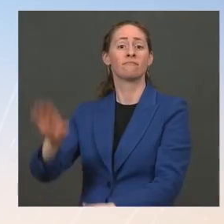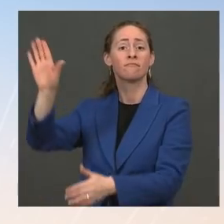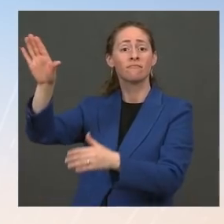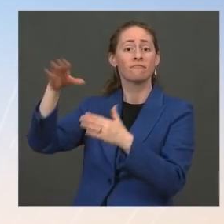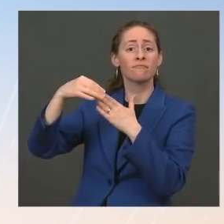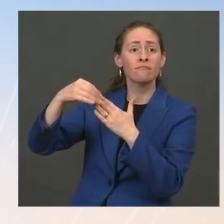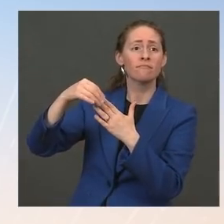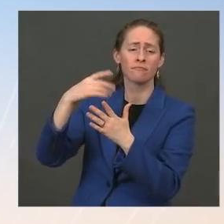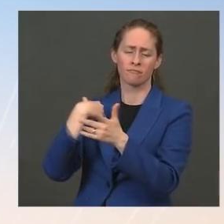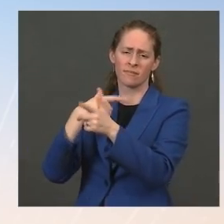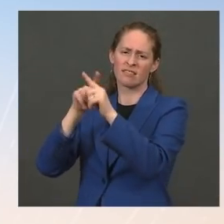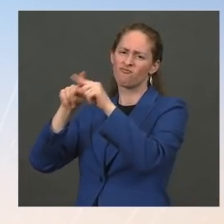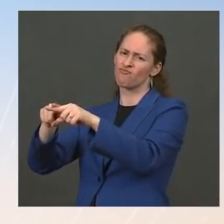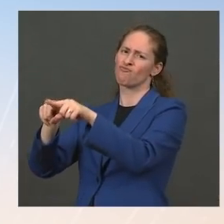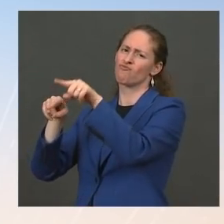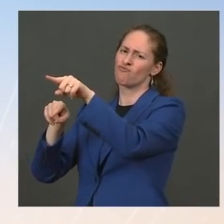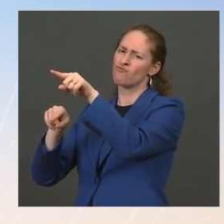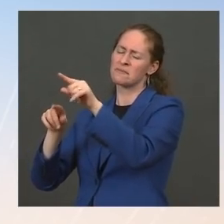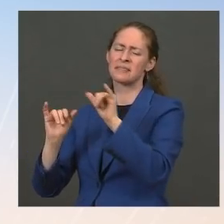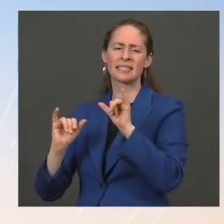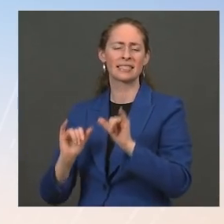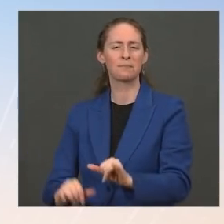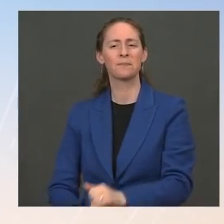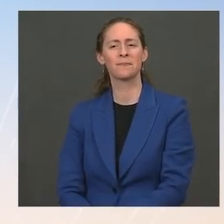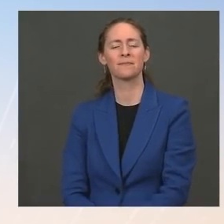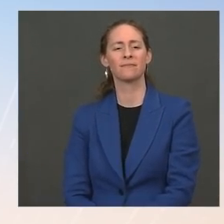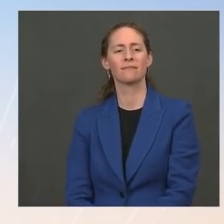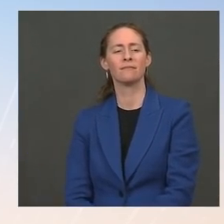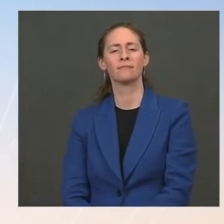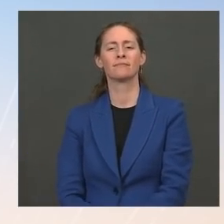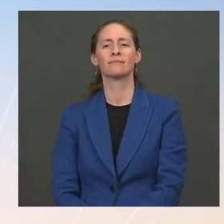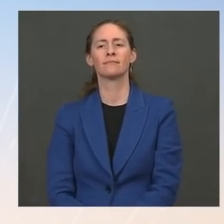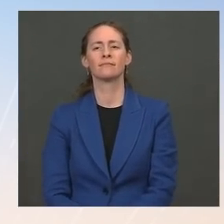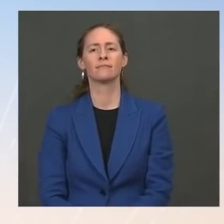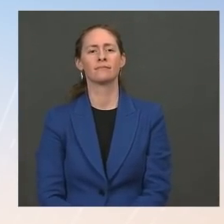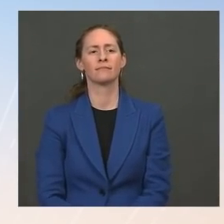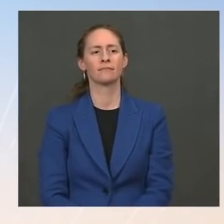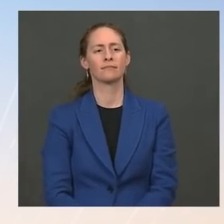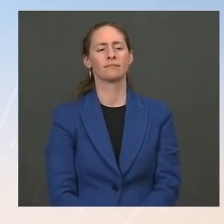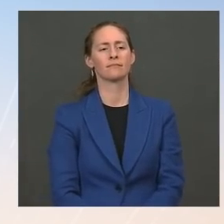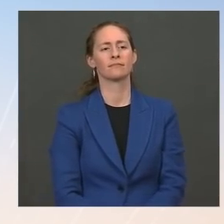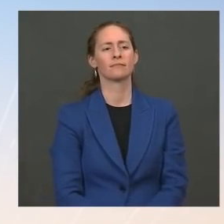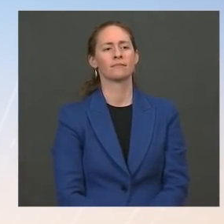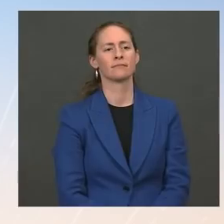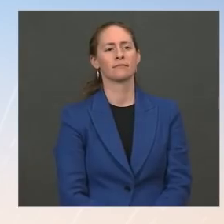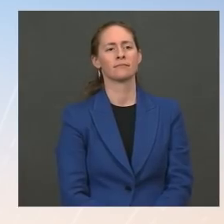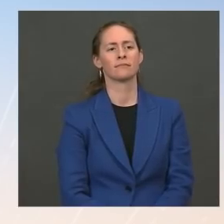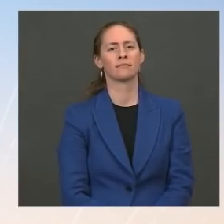Go ahead. The Press: Thanks so much. I wanted -- the President was -- seemed pretty clear that not interested in any type of lockdowns,